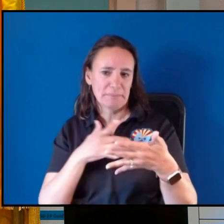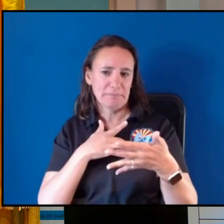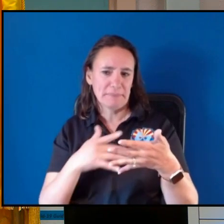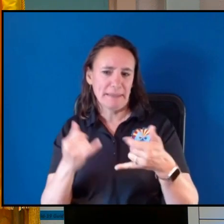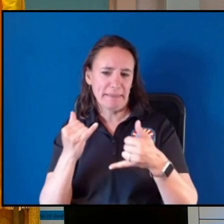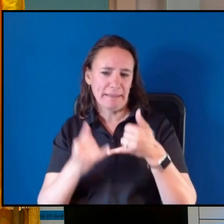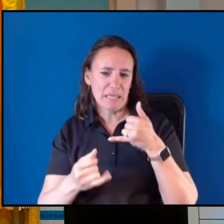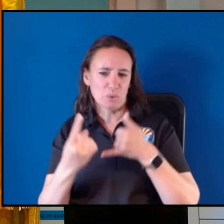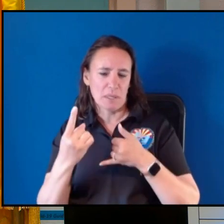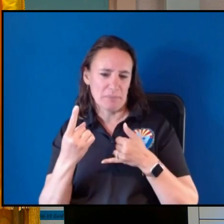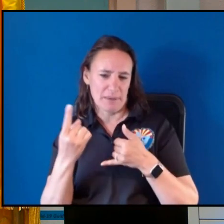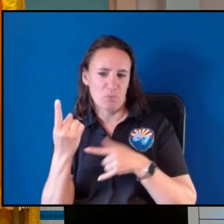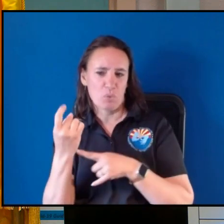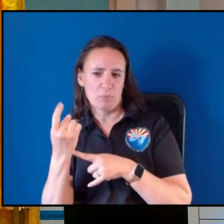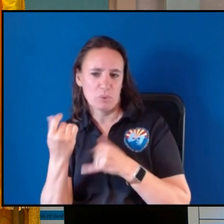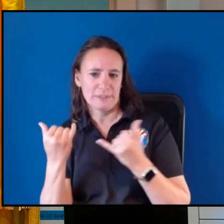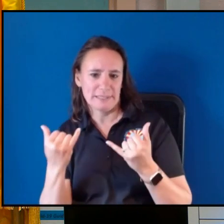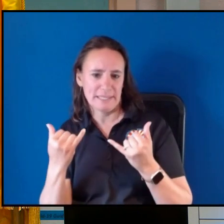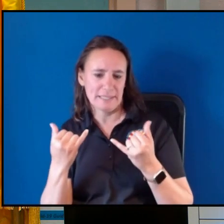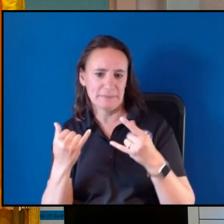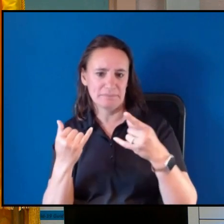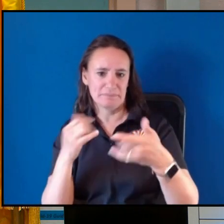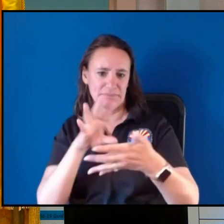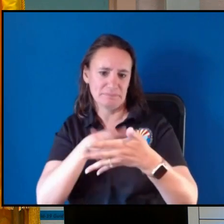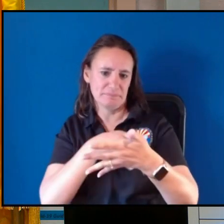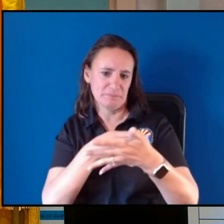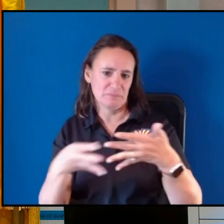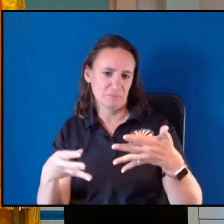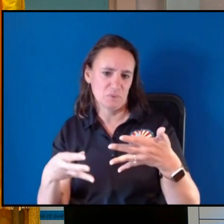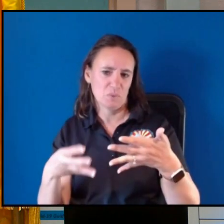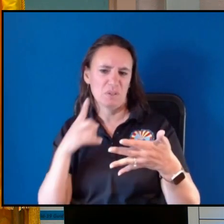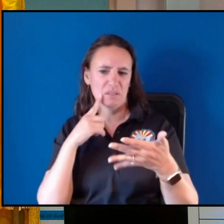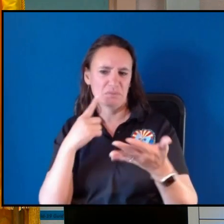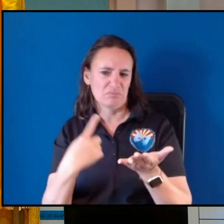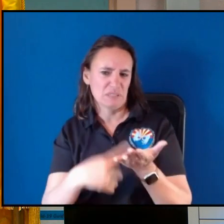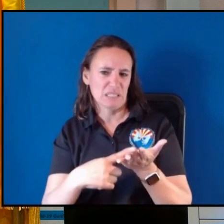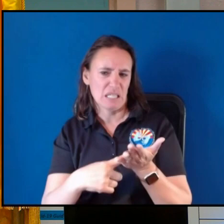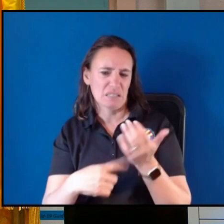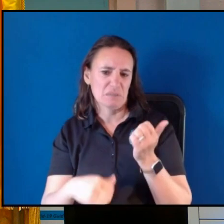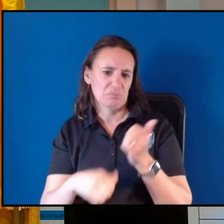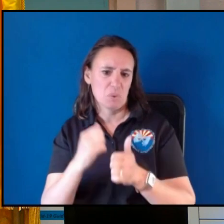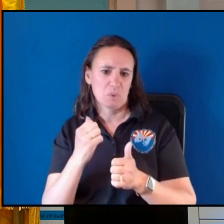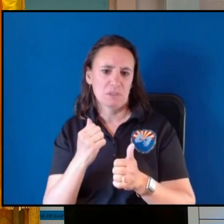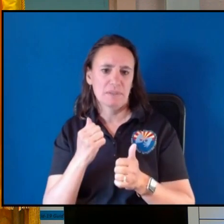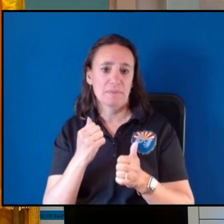the matrix we've already talked to most of this already so we'll get through this pretty quick today and tomorrow still